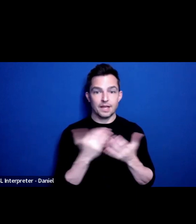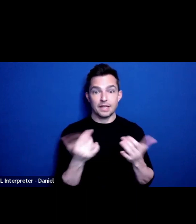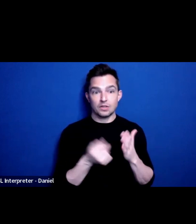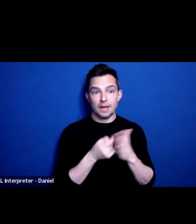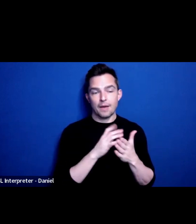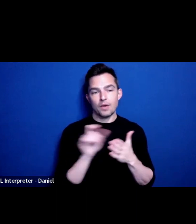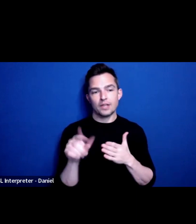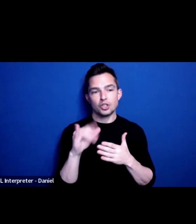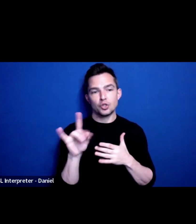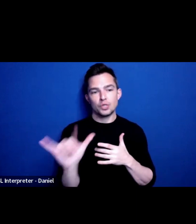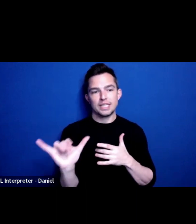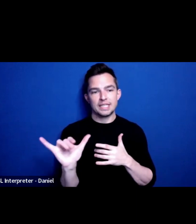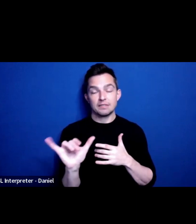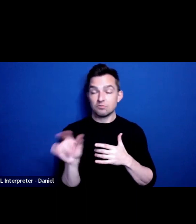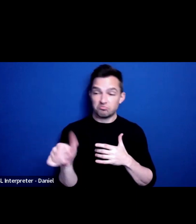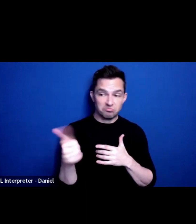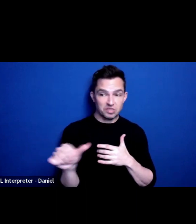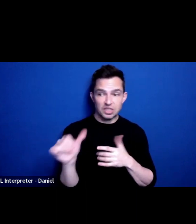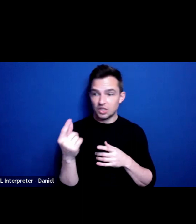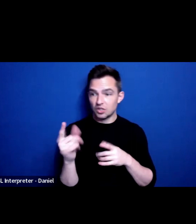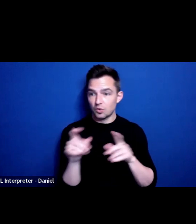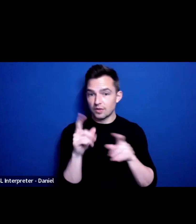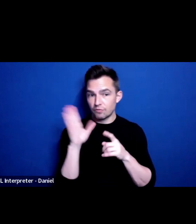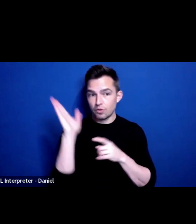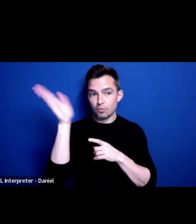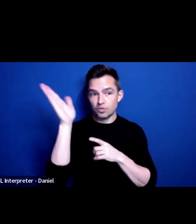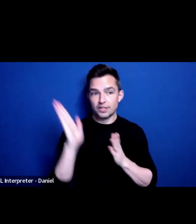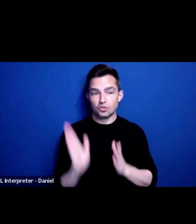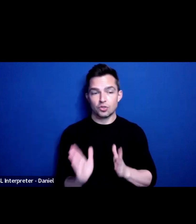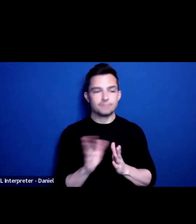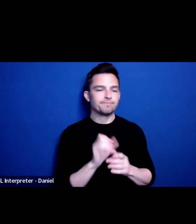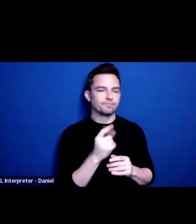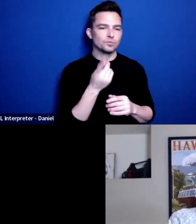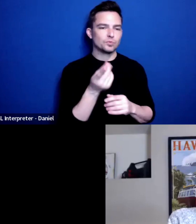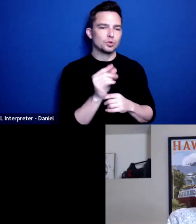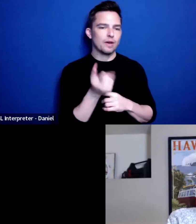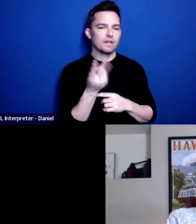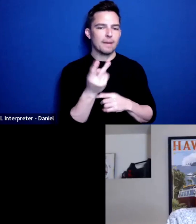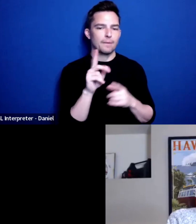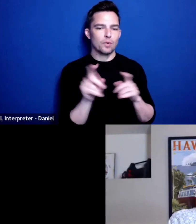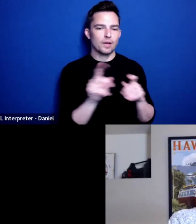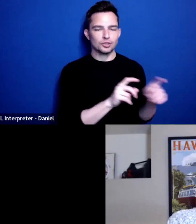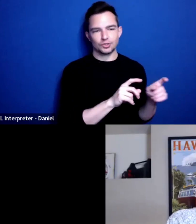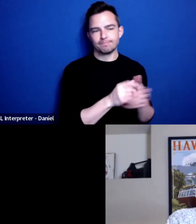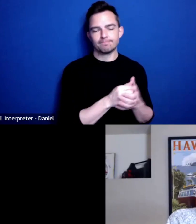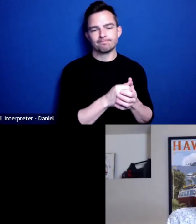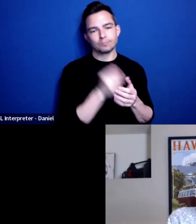Judy, Did we get any questions for our presenters? Judy Dettmer: We do have a couple of questions. And this